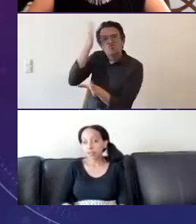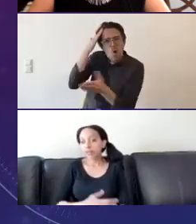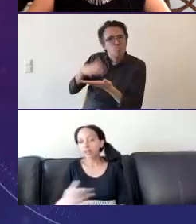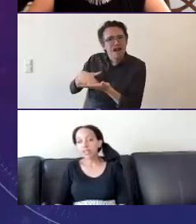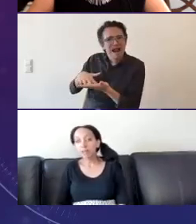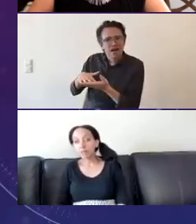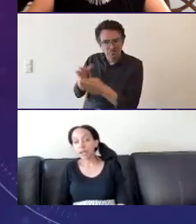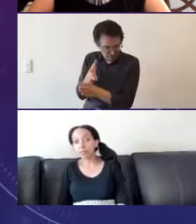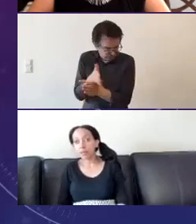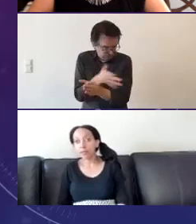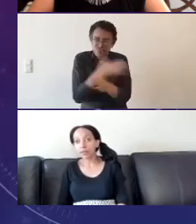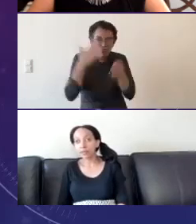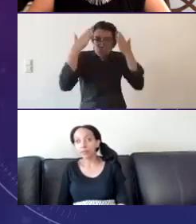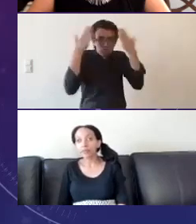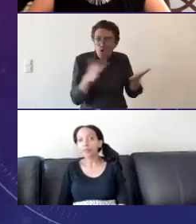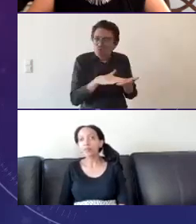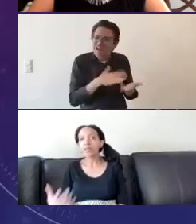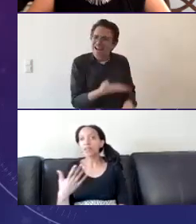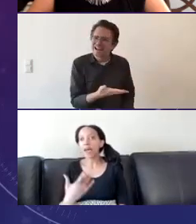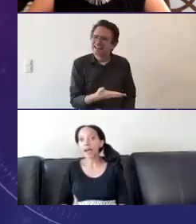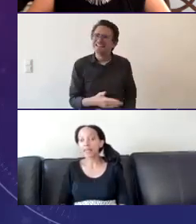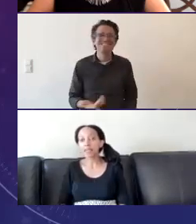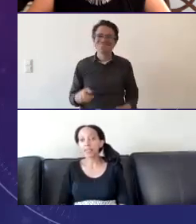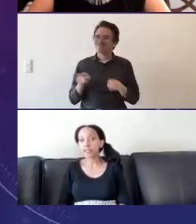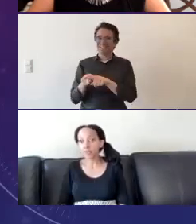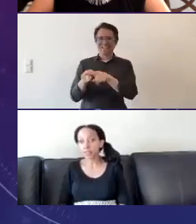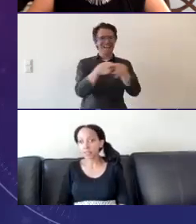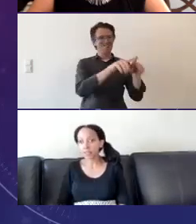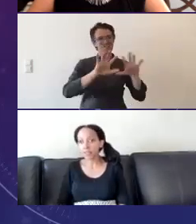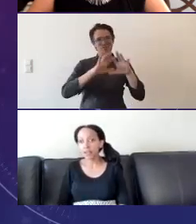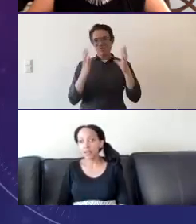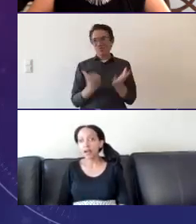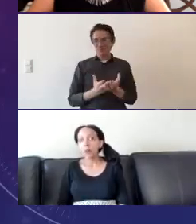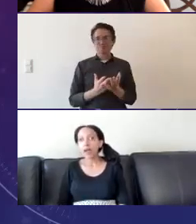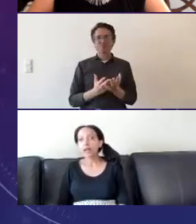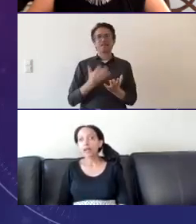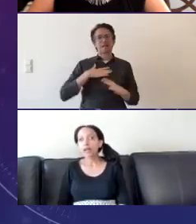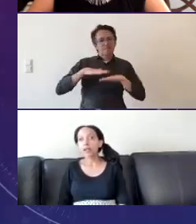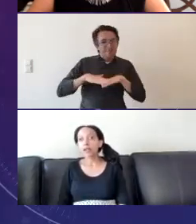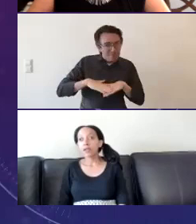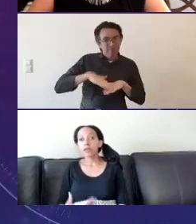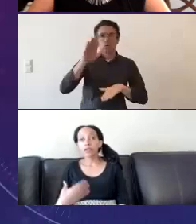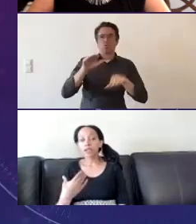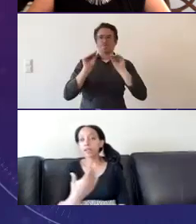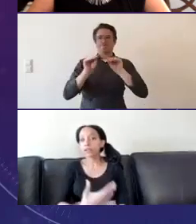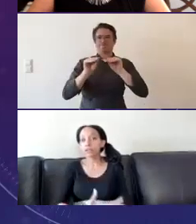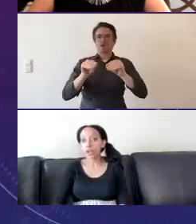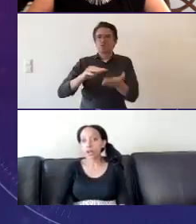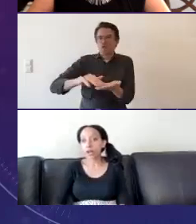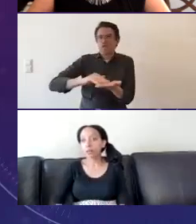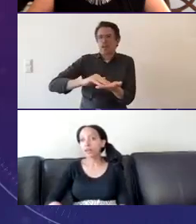deafblind people it's access to literacy when you're looking for a job you're